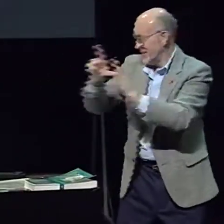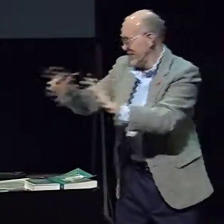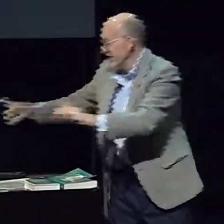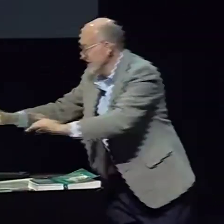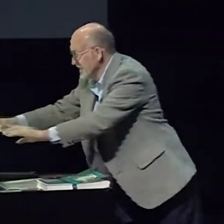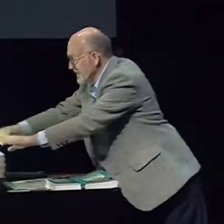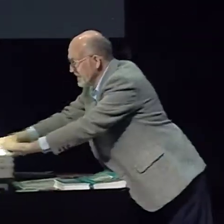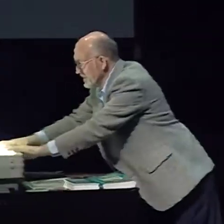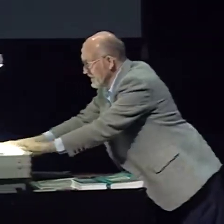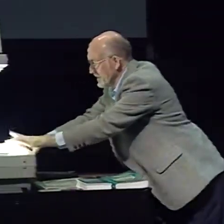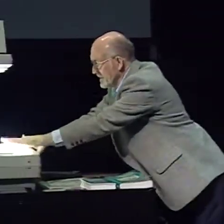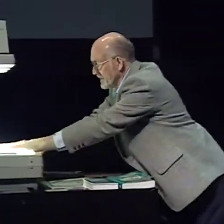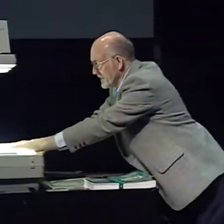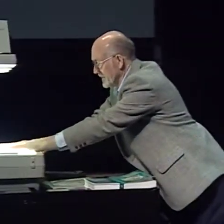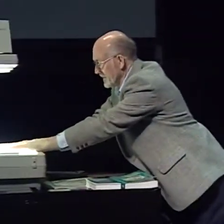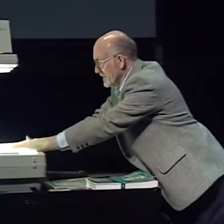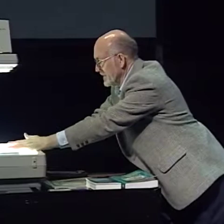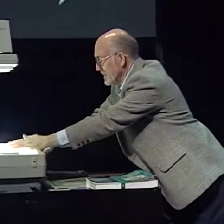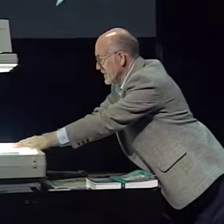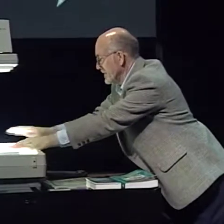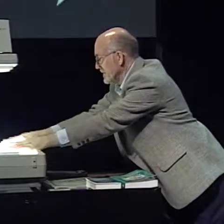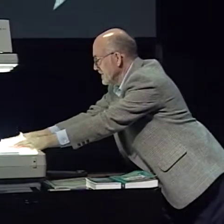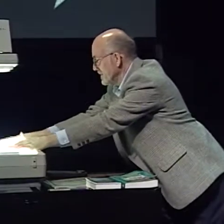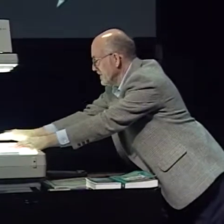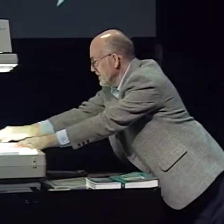AND I'LL DISCUSS THIS MORE IN DEPTH SOON.